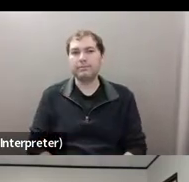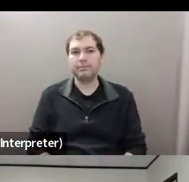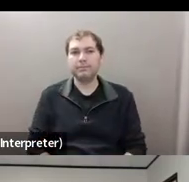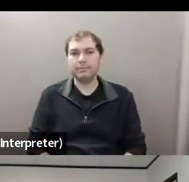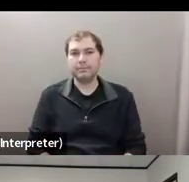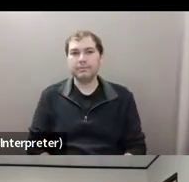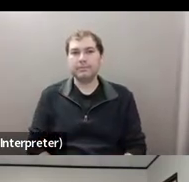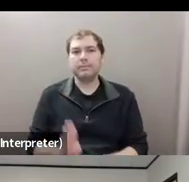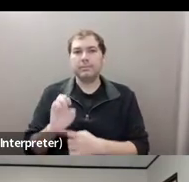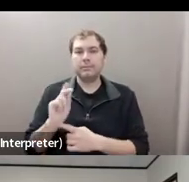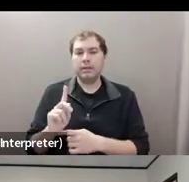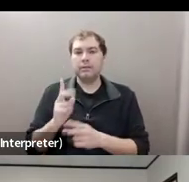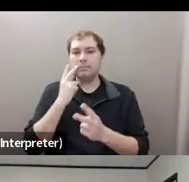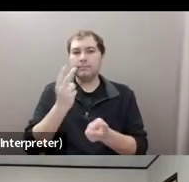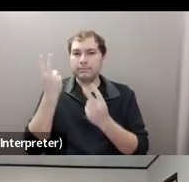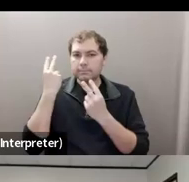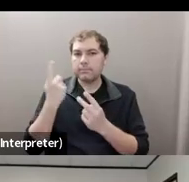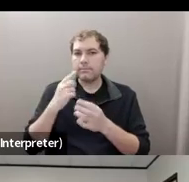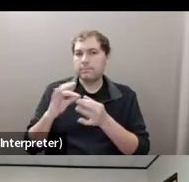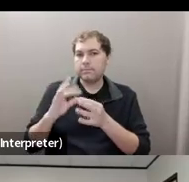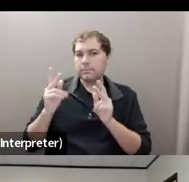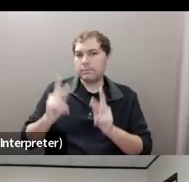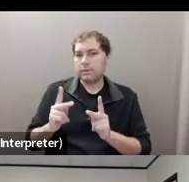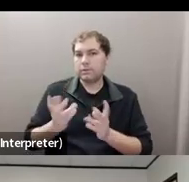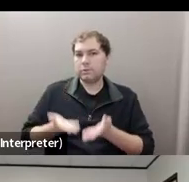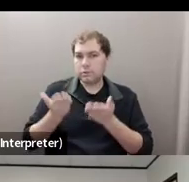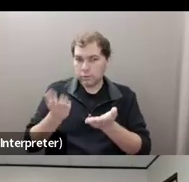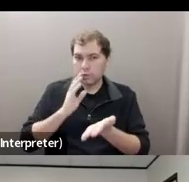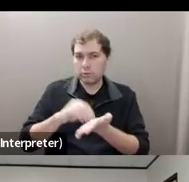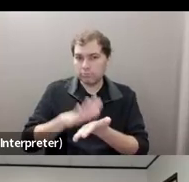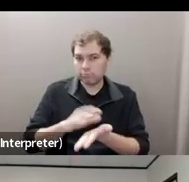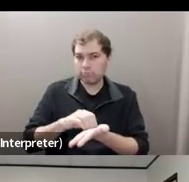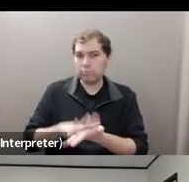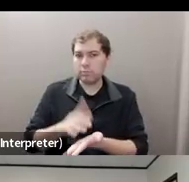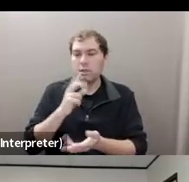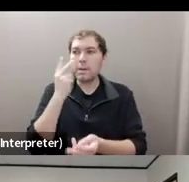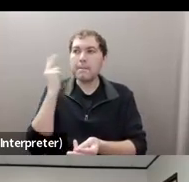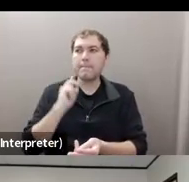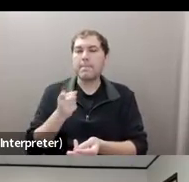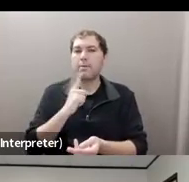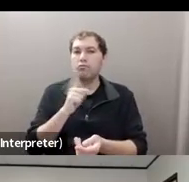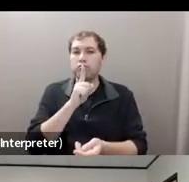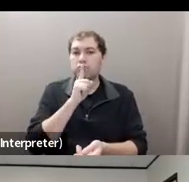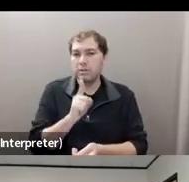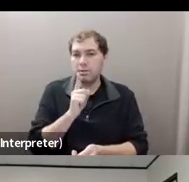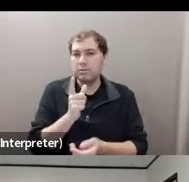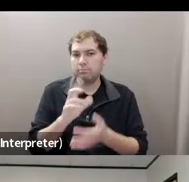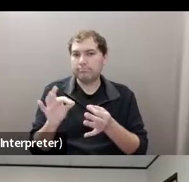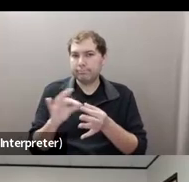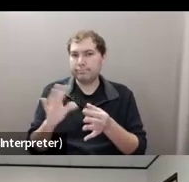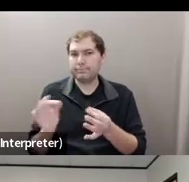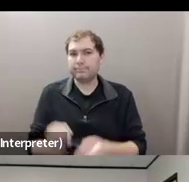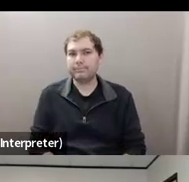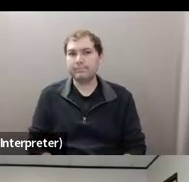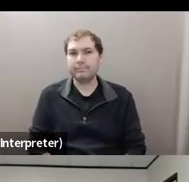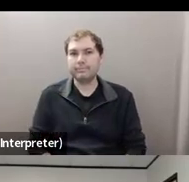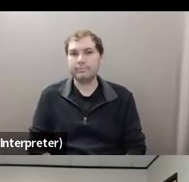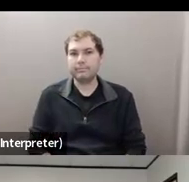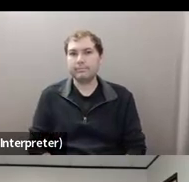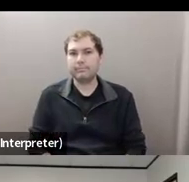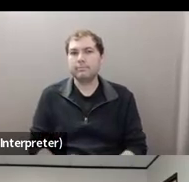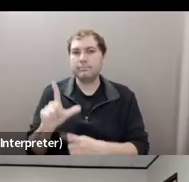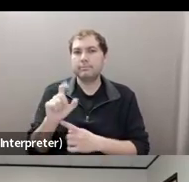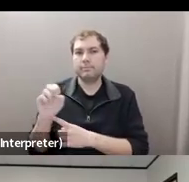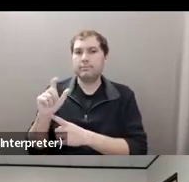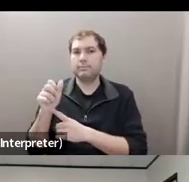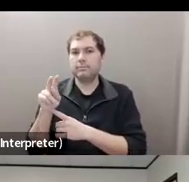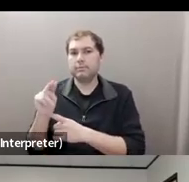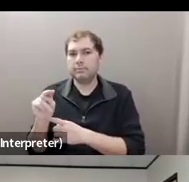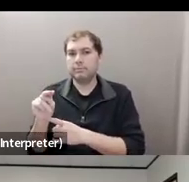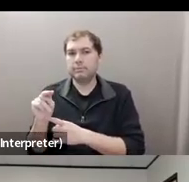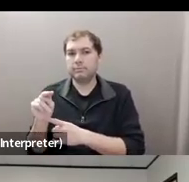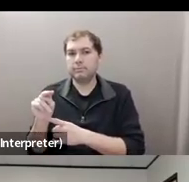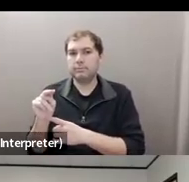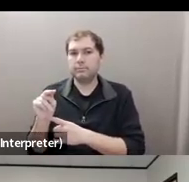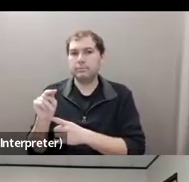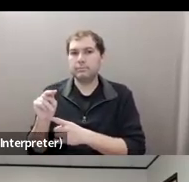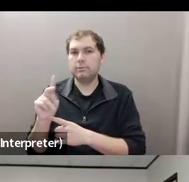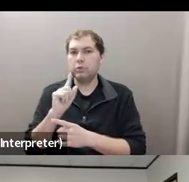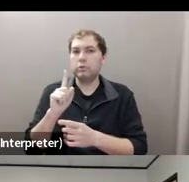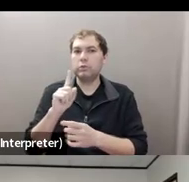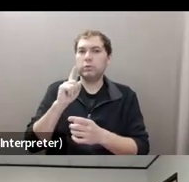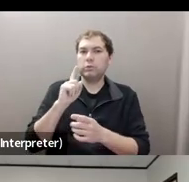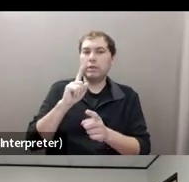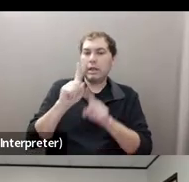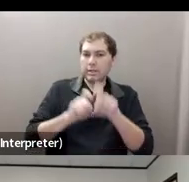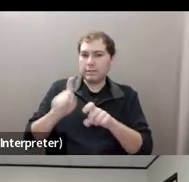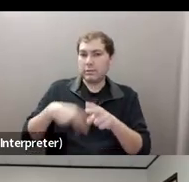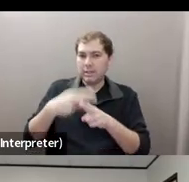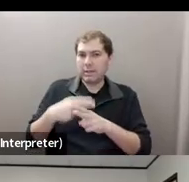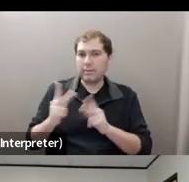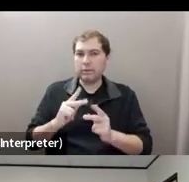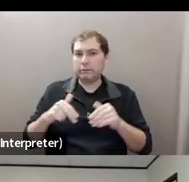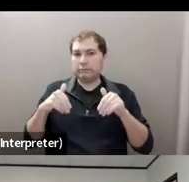Rebecca - APRIL: Beck added, reflecting back what the person said to them, to let them know you're documenting. It makes them reflect on what they really really said. Leanne, a added, Leland added. I've also noticed that when you ask for names people start to get really hesitant to give it.